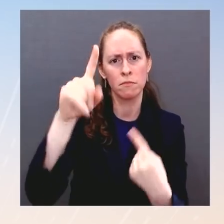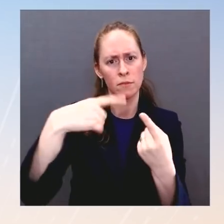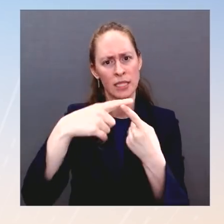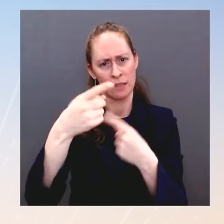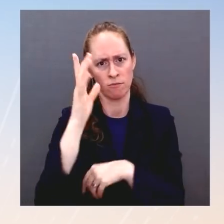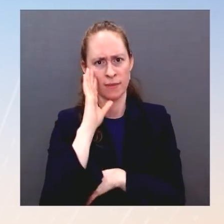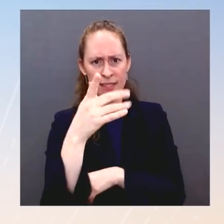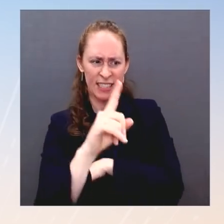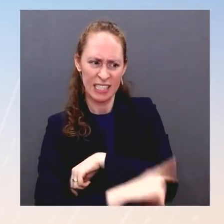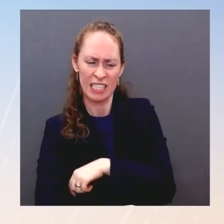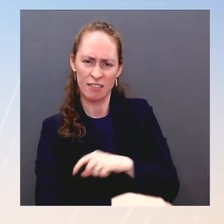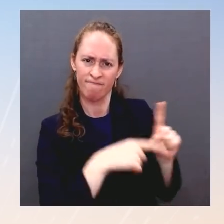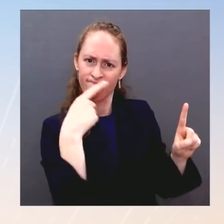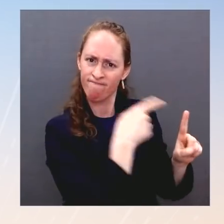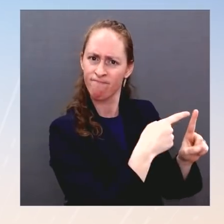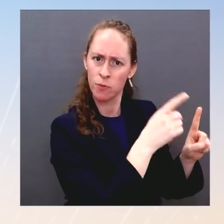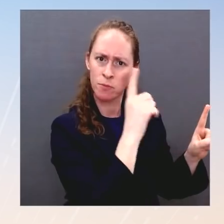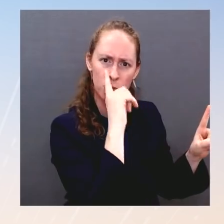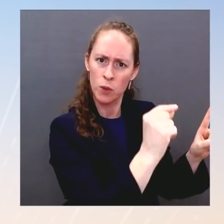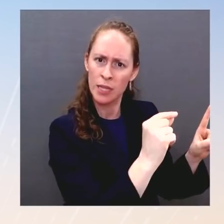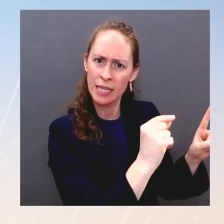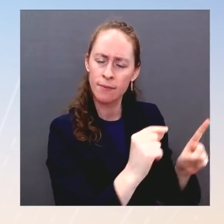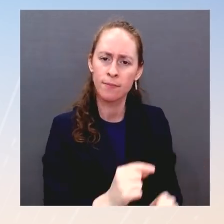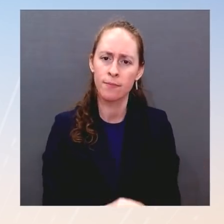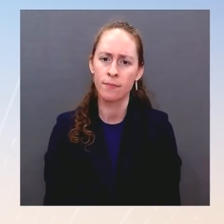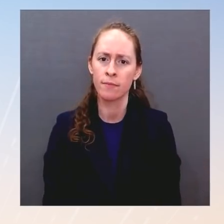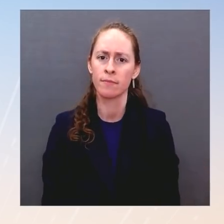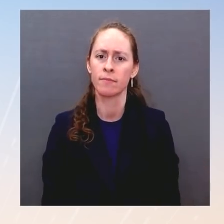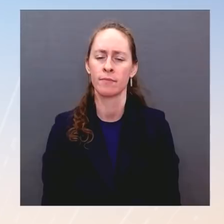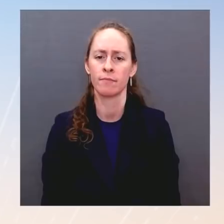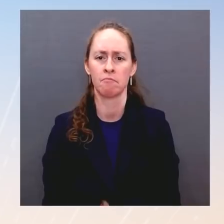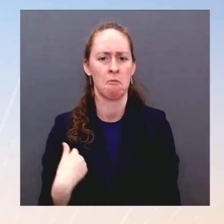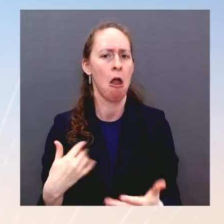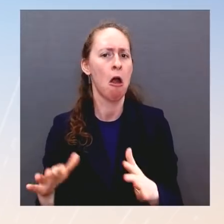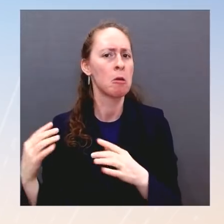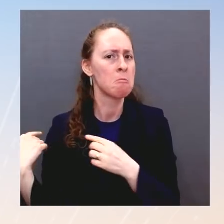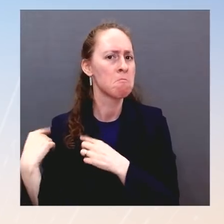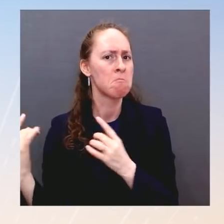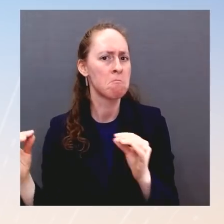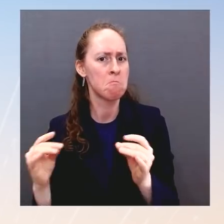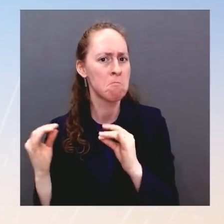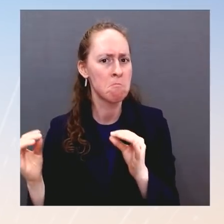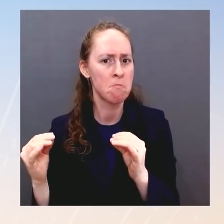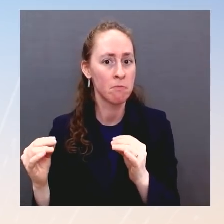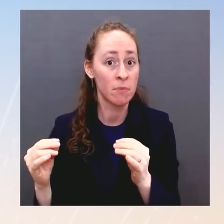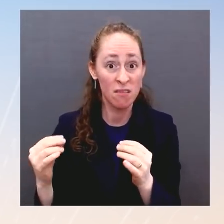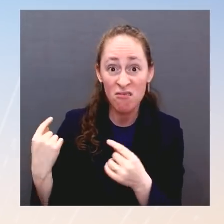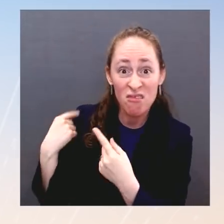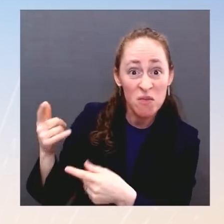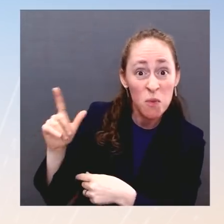The Press: So he decided in the last 24 hours that he was going to do that? Ms. Psaki: Again, it's been on the table for some time. His priority and his focus